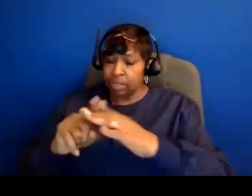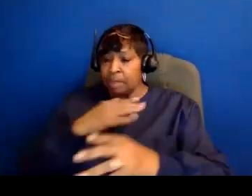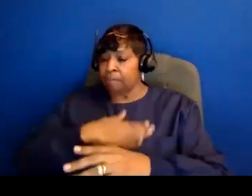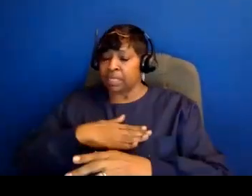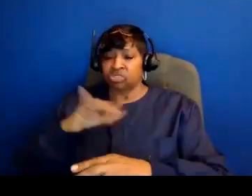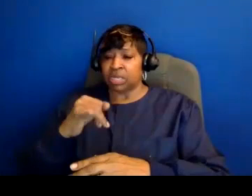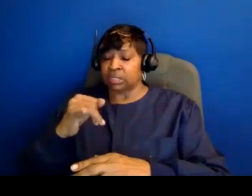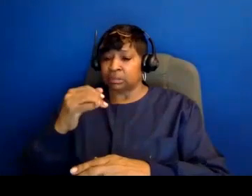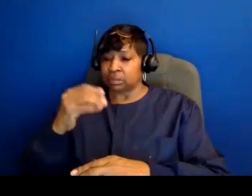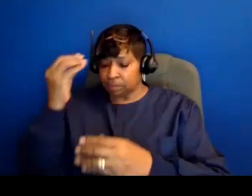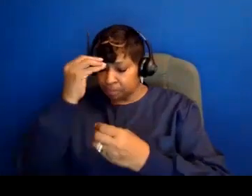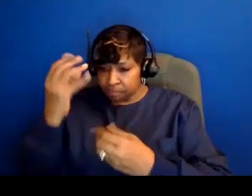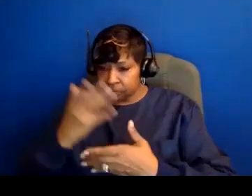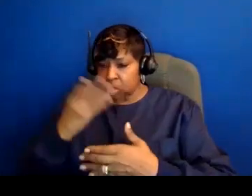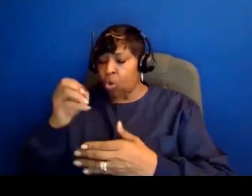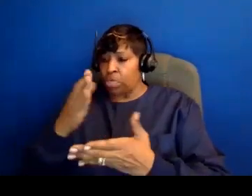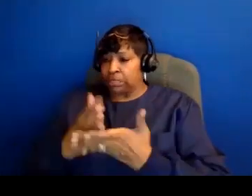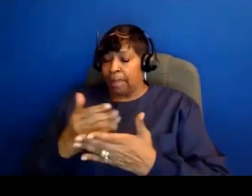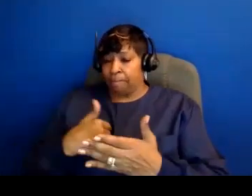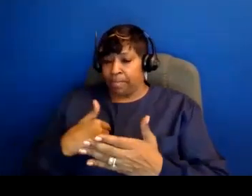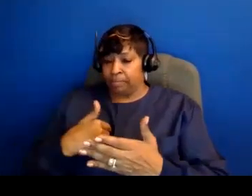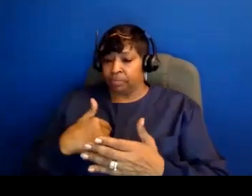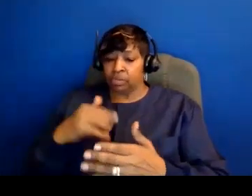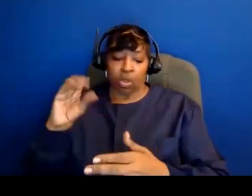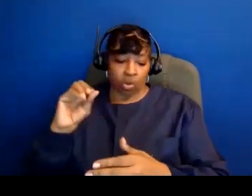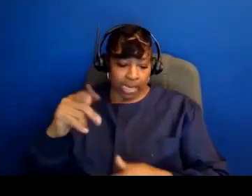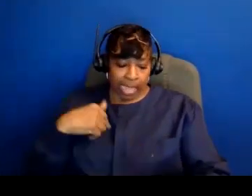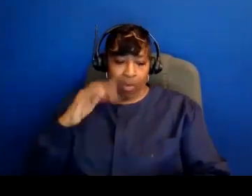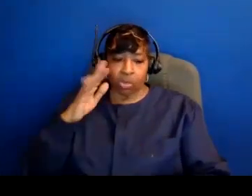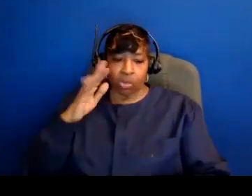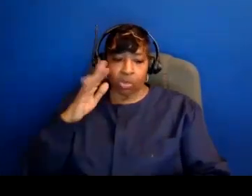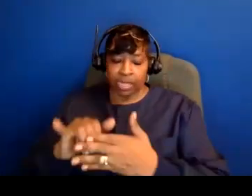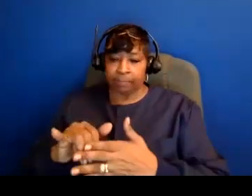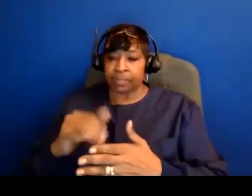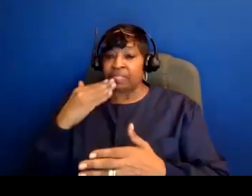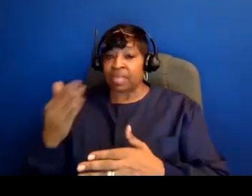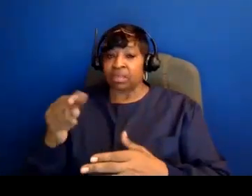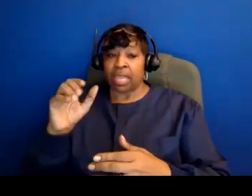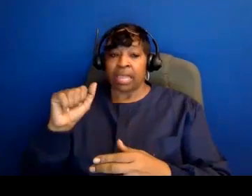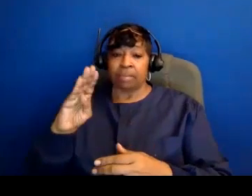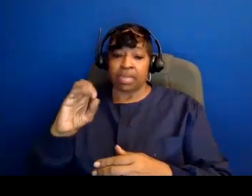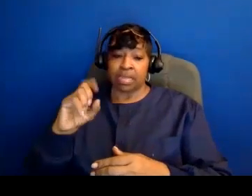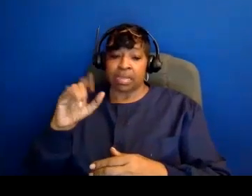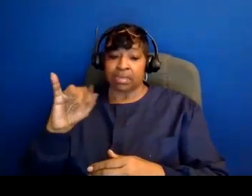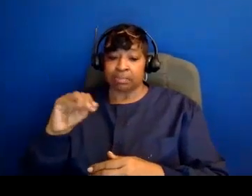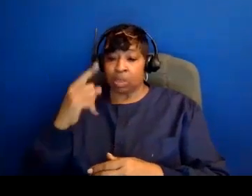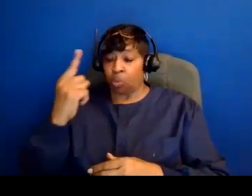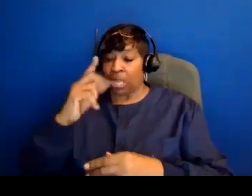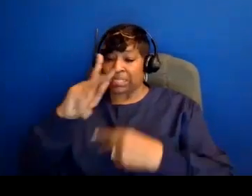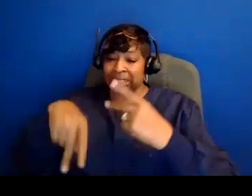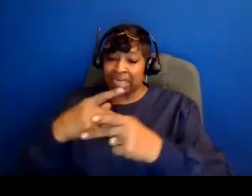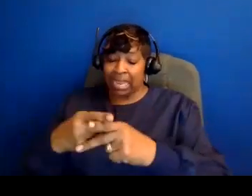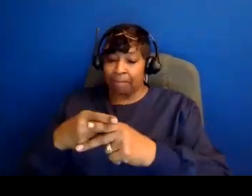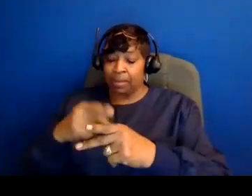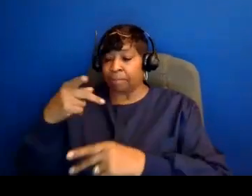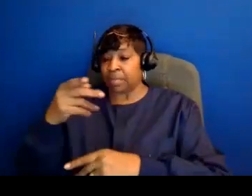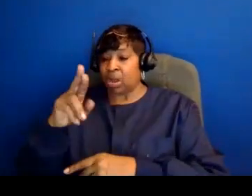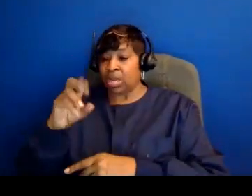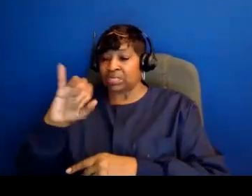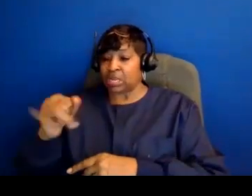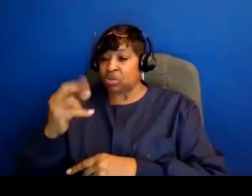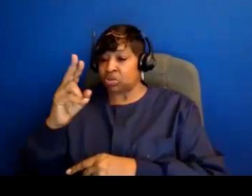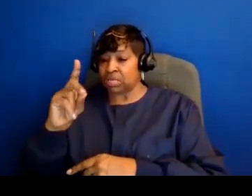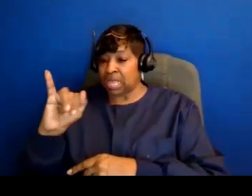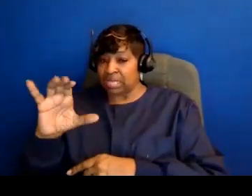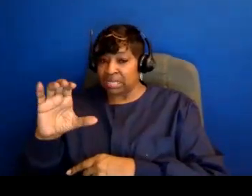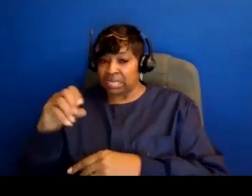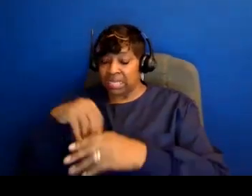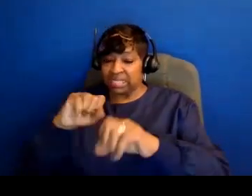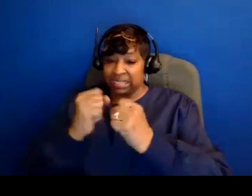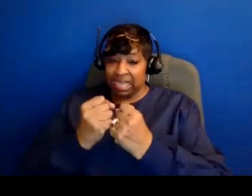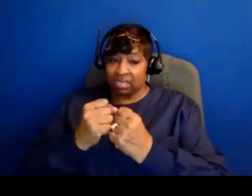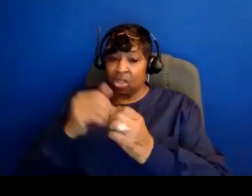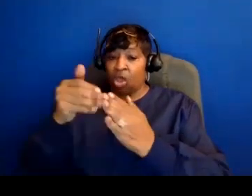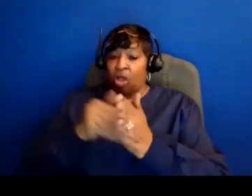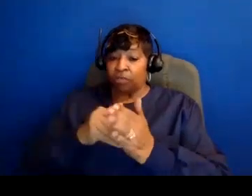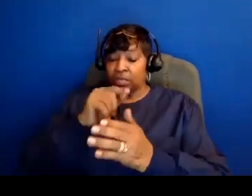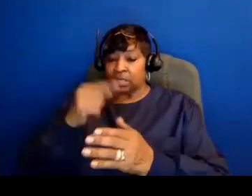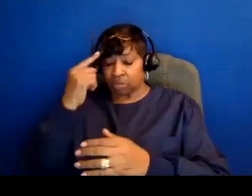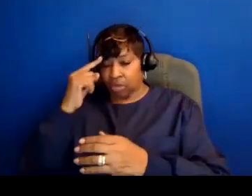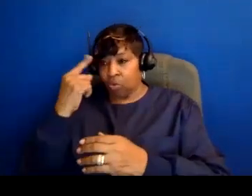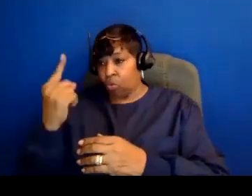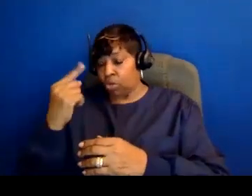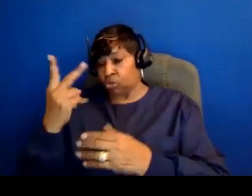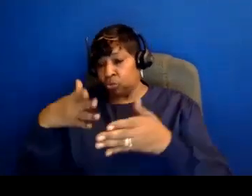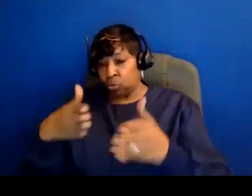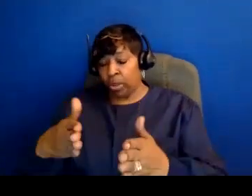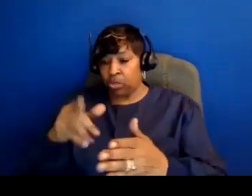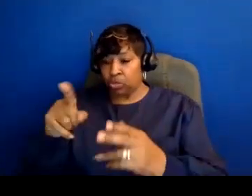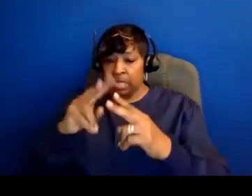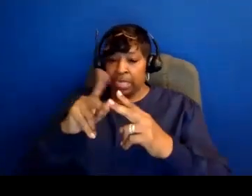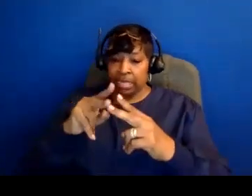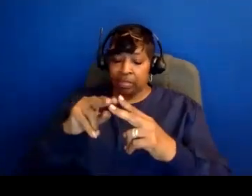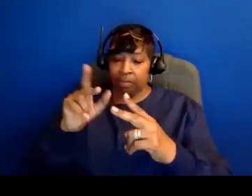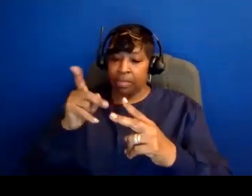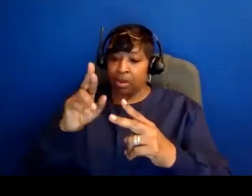lauravanpuymbrouck: if you can, Sarah, if you can. If anybody has anything in the chat, please just interrupt me, or even better, I'd really like this to be a conversation. So if you have a question about it when when it comes up, please just shout it out or stop me.